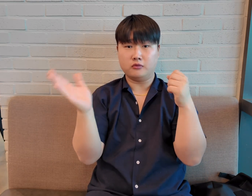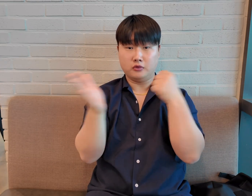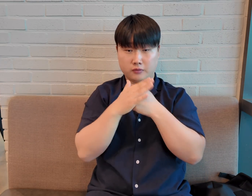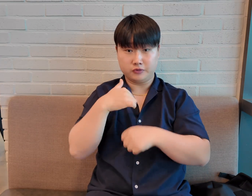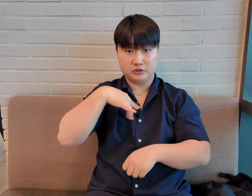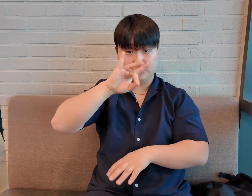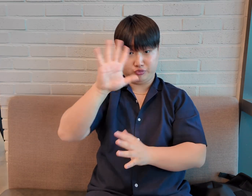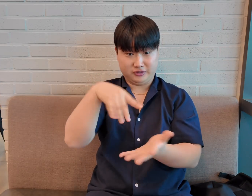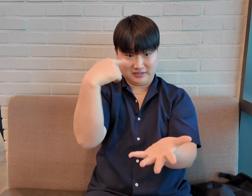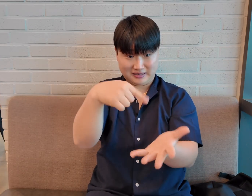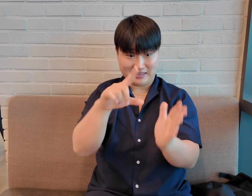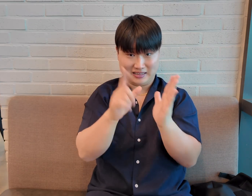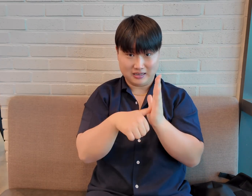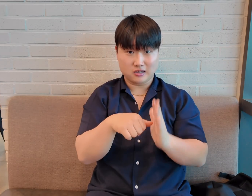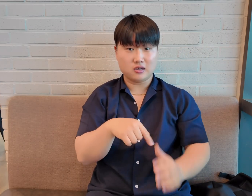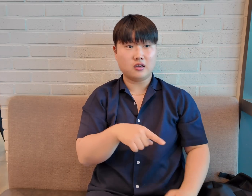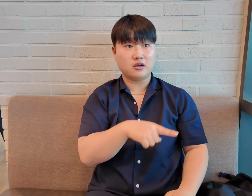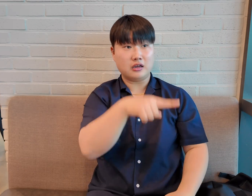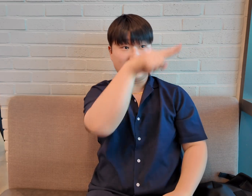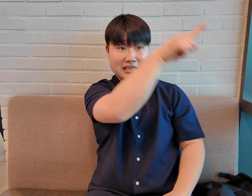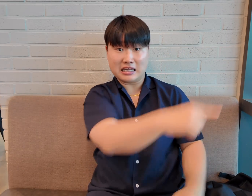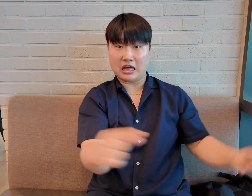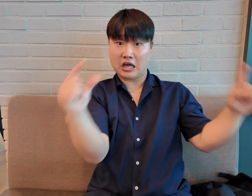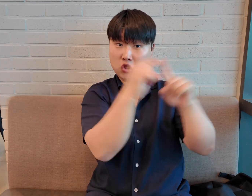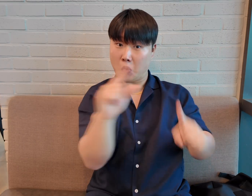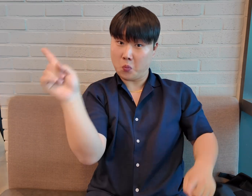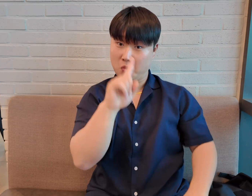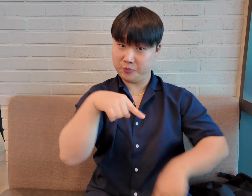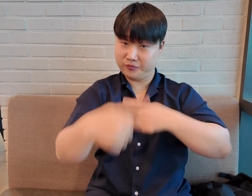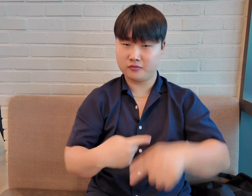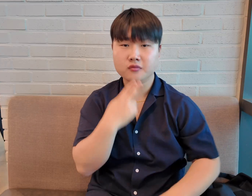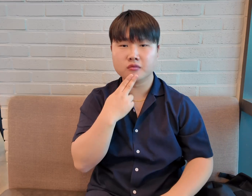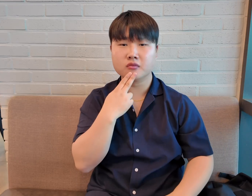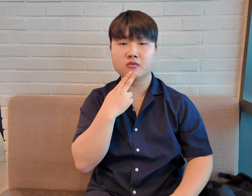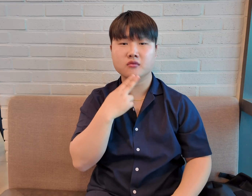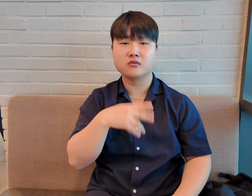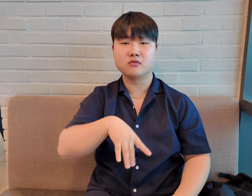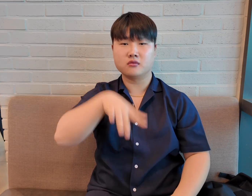So, when teaching sign language, 'What does this word mean in sign language?' I don't do it this way.